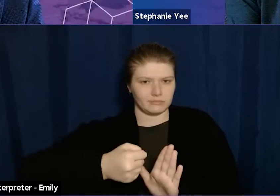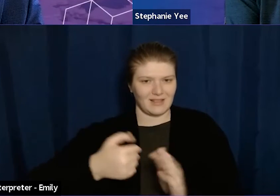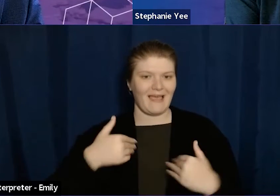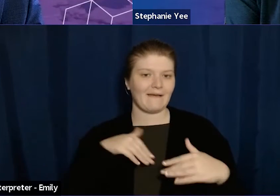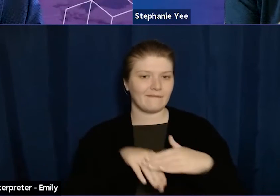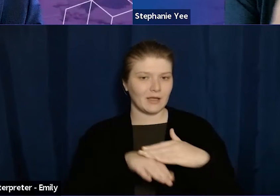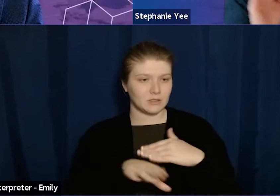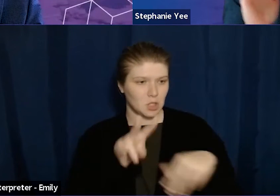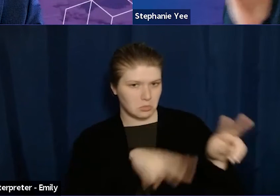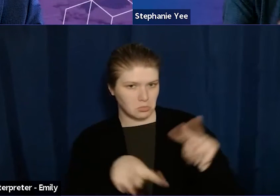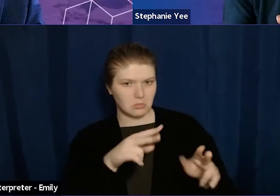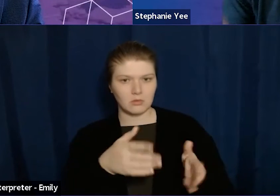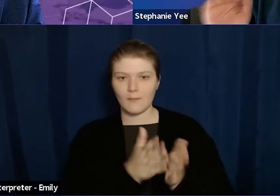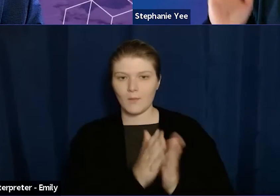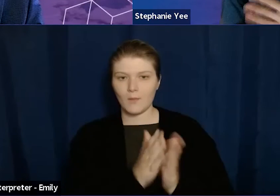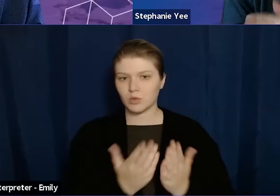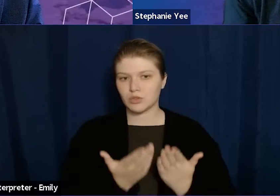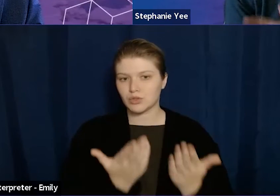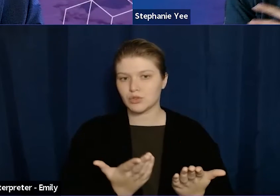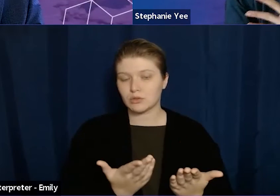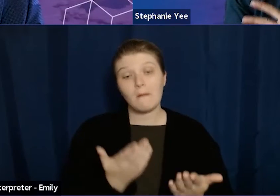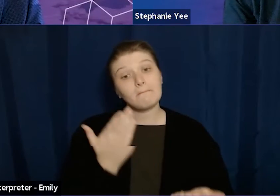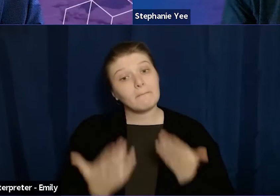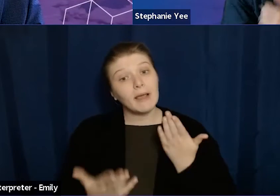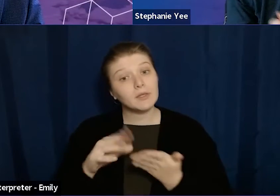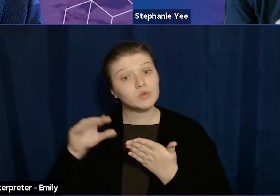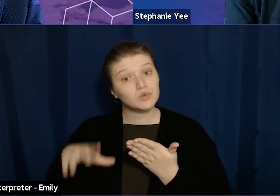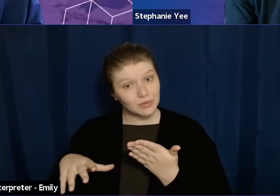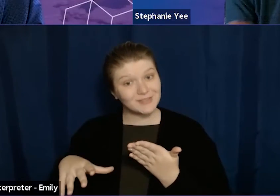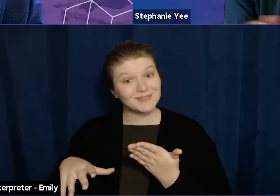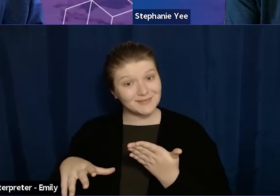Perhaps it's a student of the PI that's working on it.